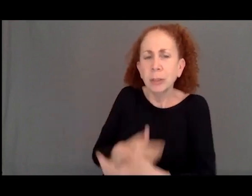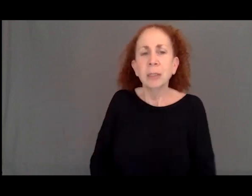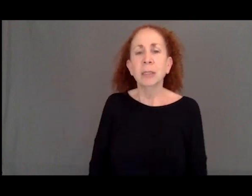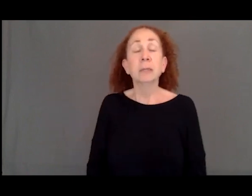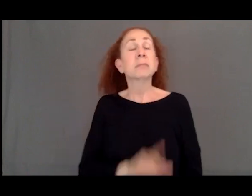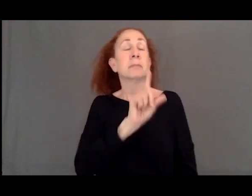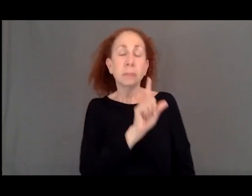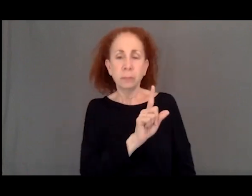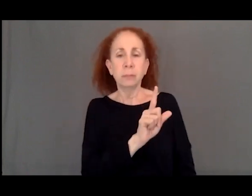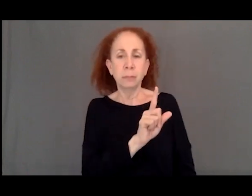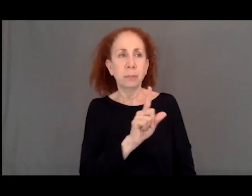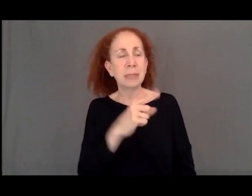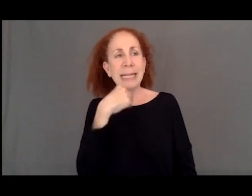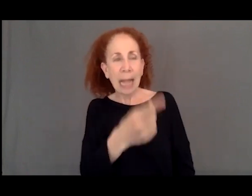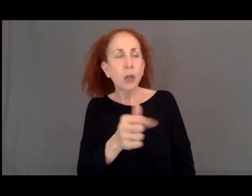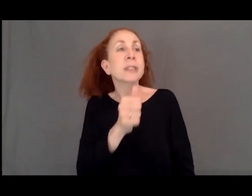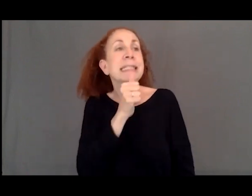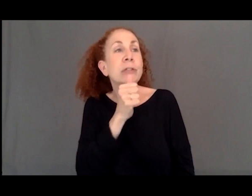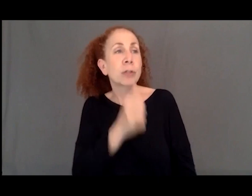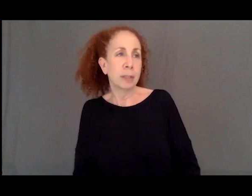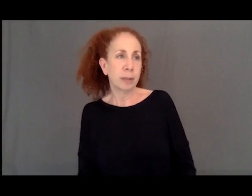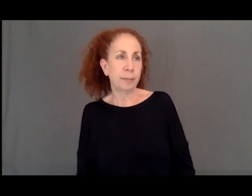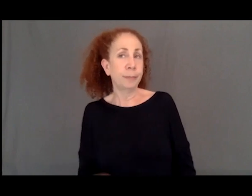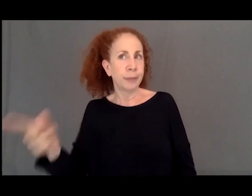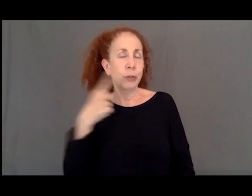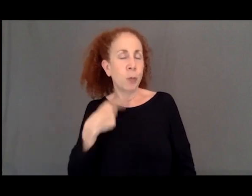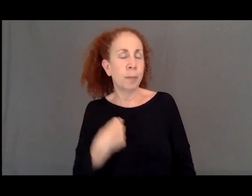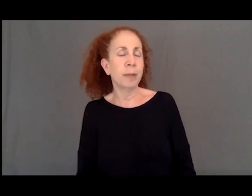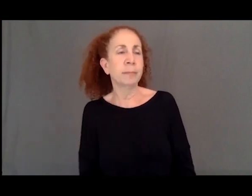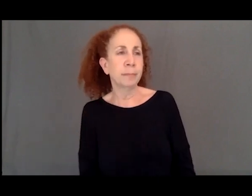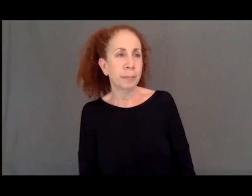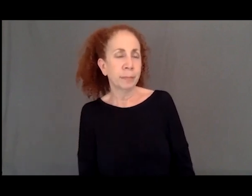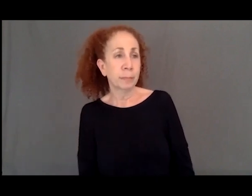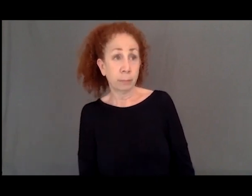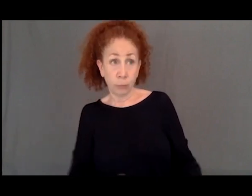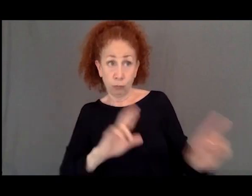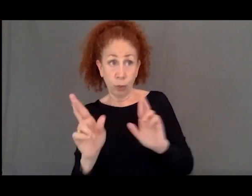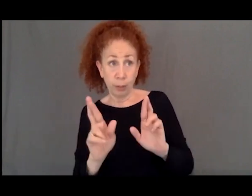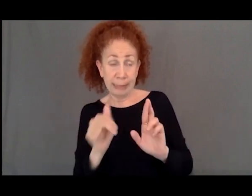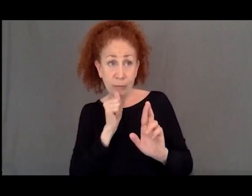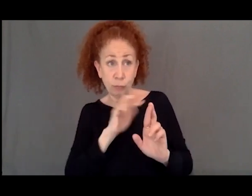Let me tell you a secret, the auteur said. You ready?